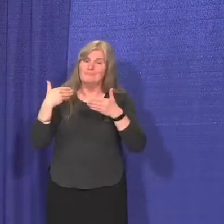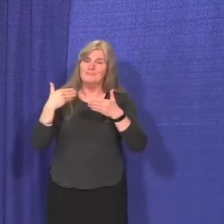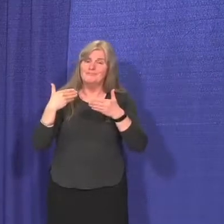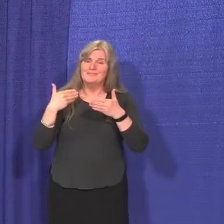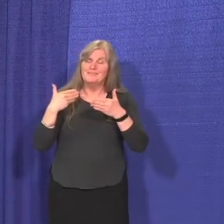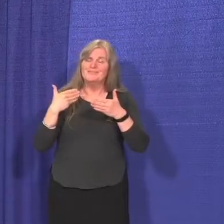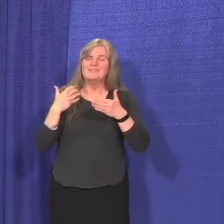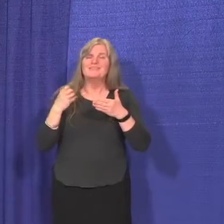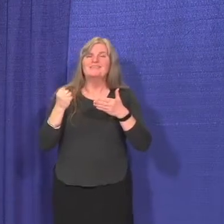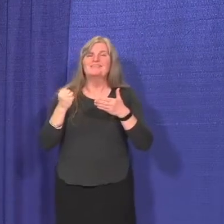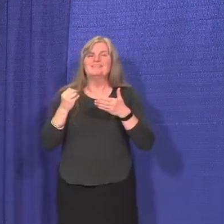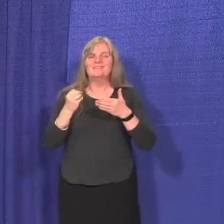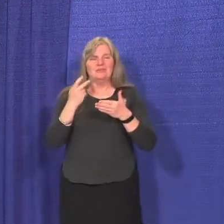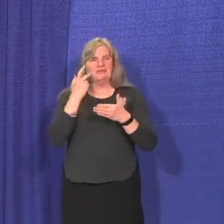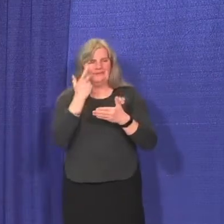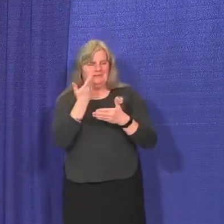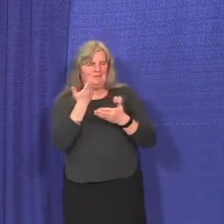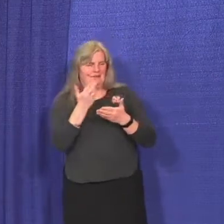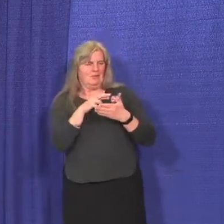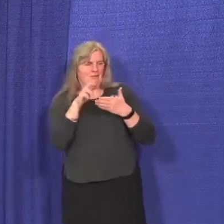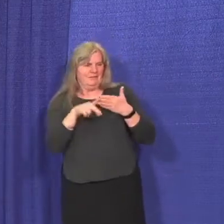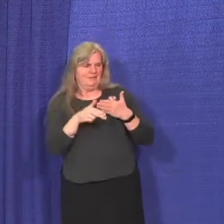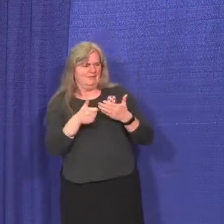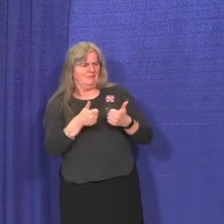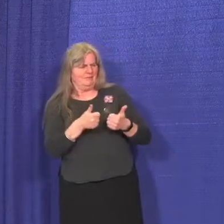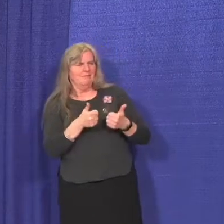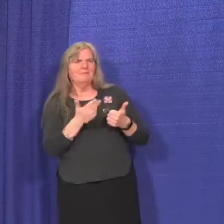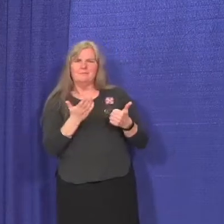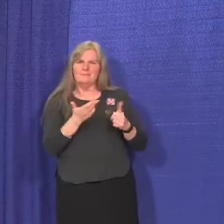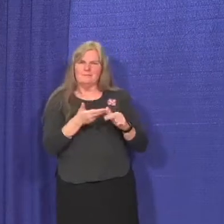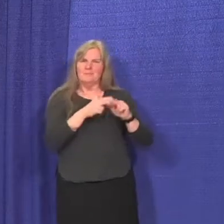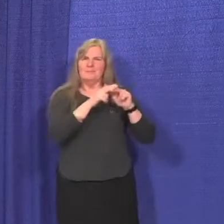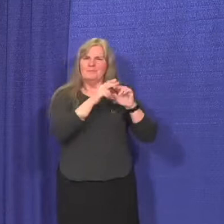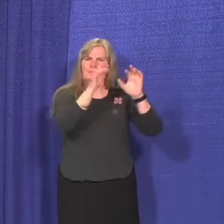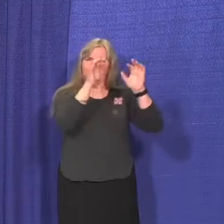out of the four Yukoners, they would be readily willing and